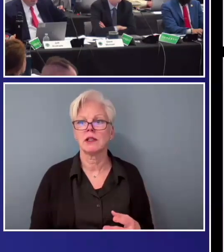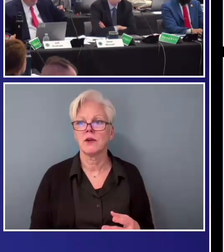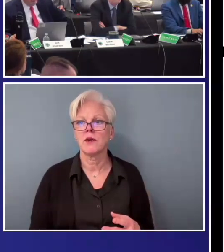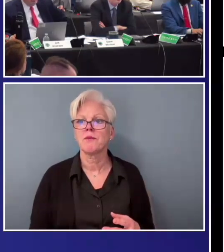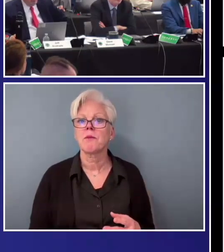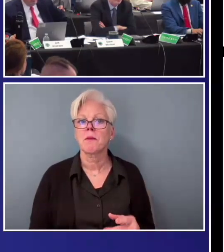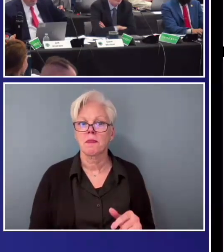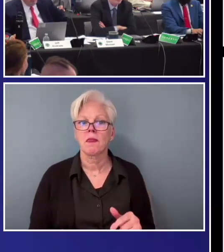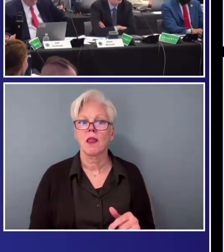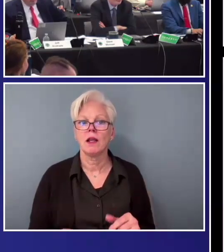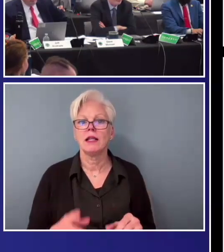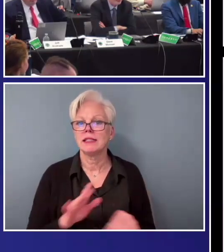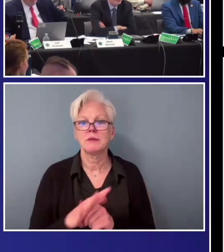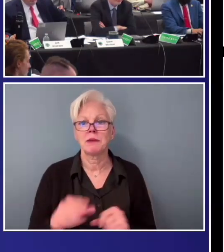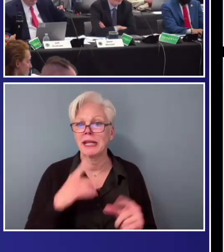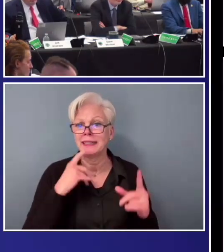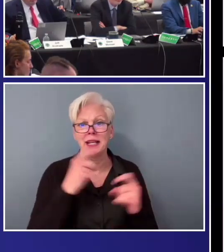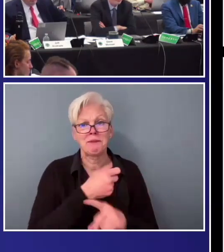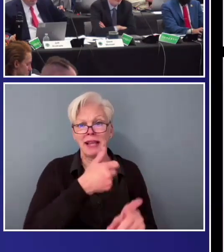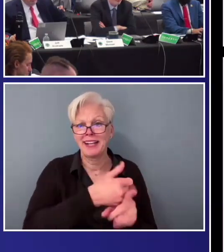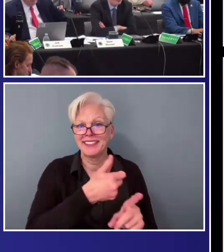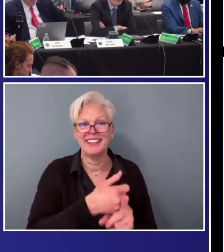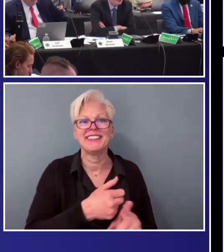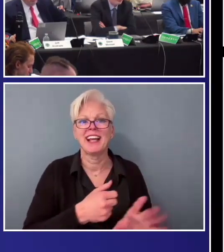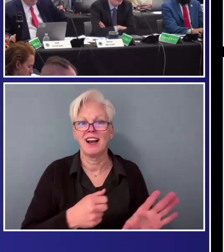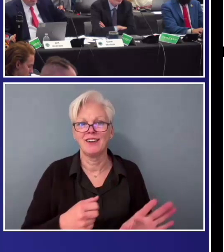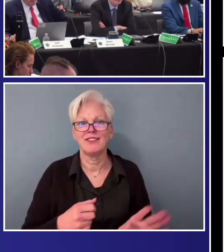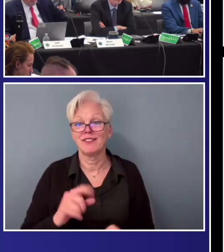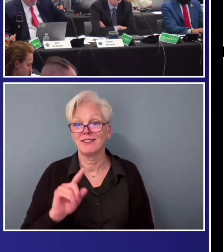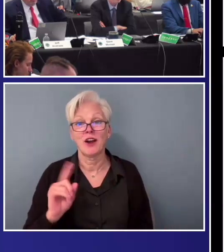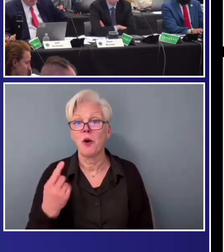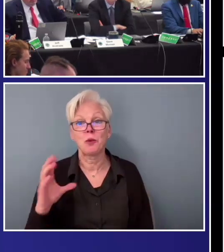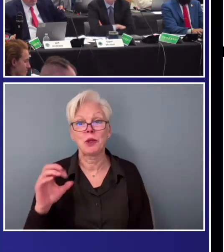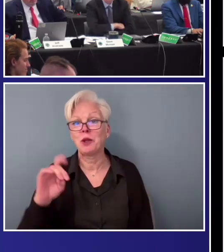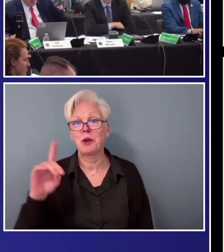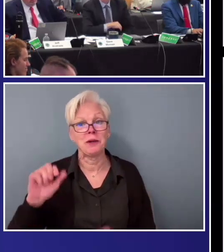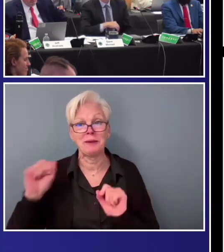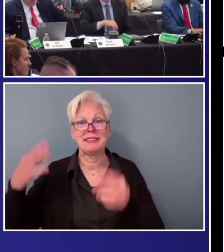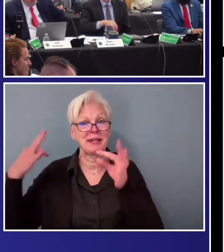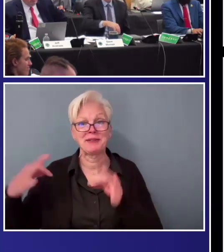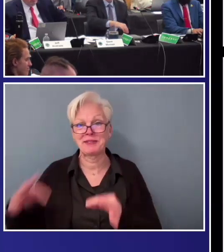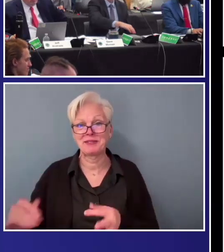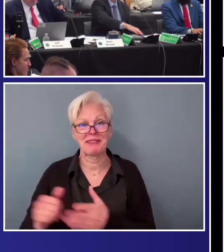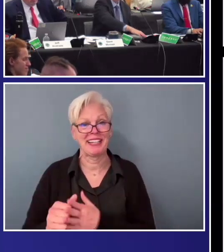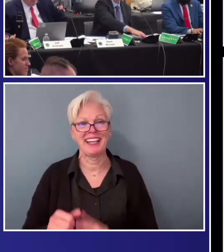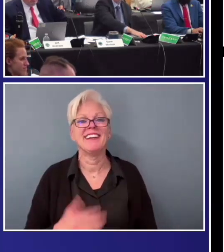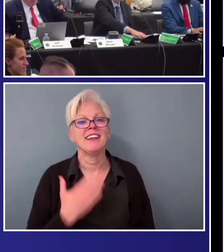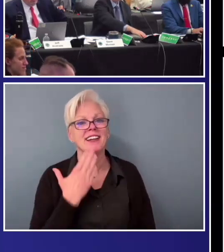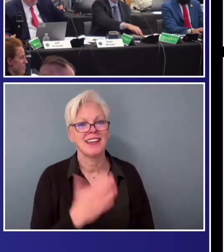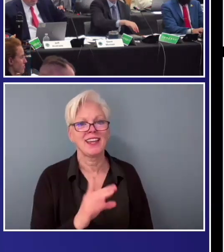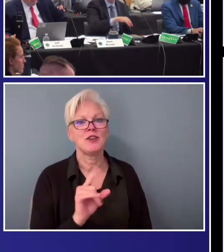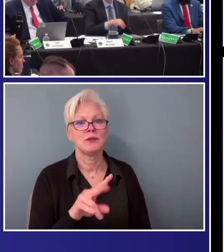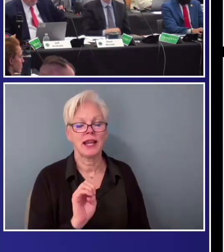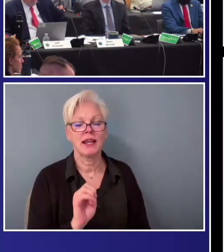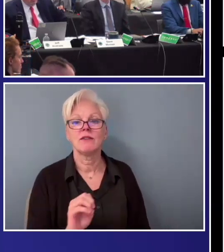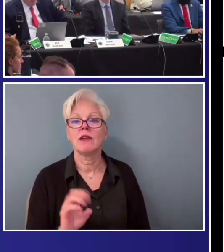complex on its own, as, as only Cody could have explained. Thank you, Dave. David, let's start with you.